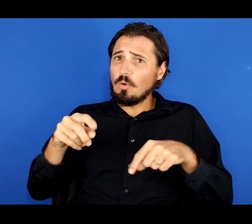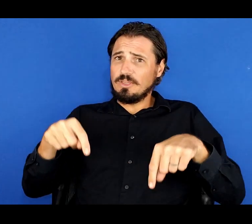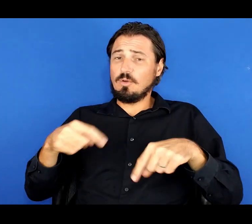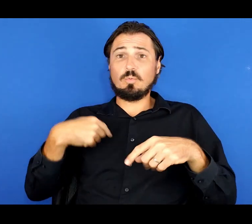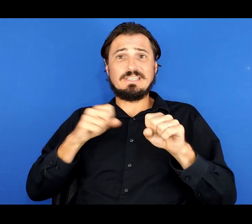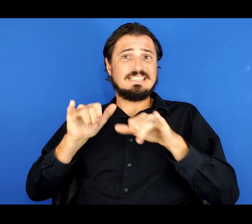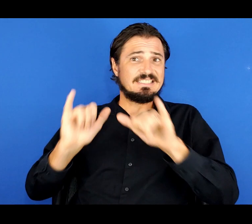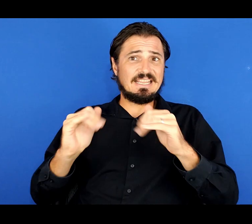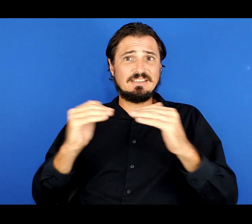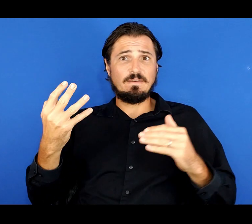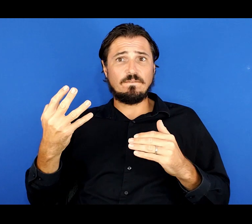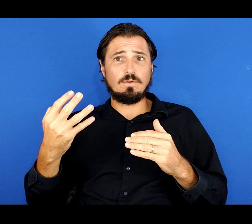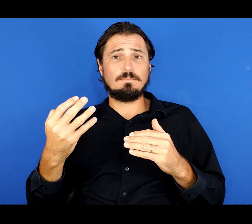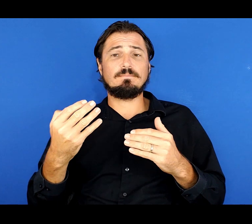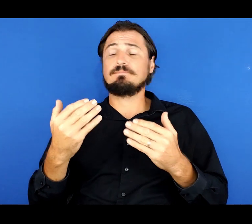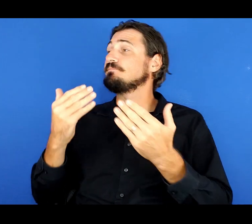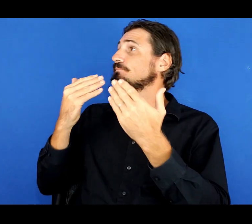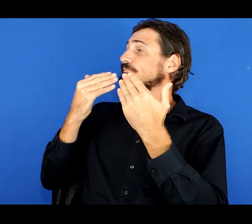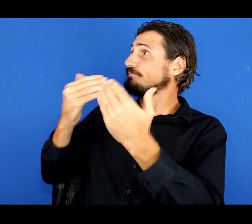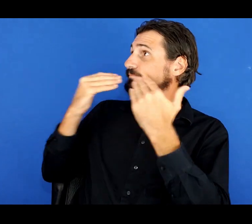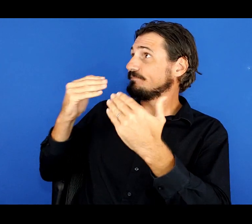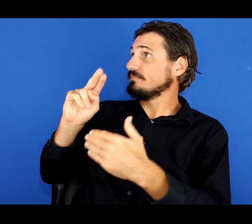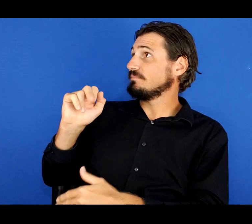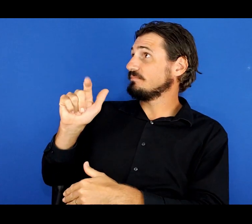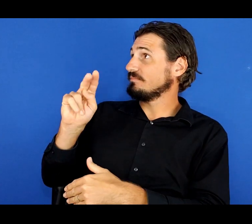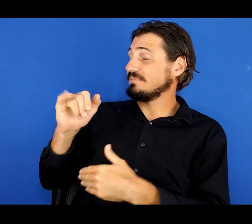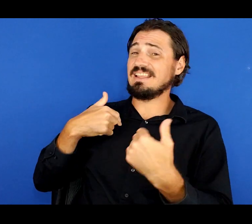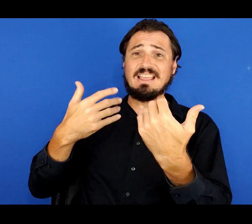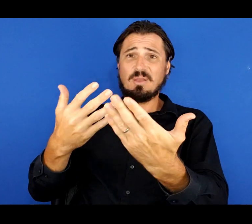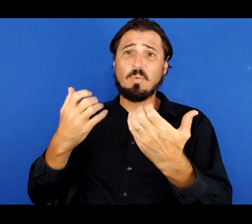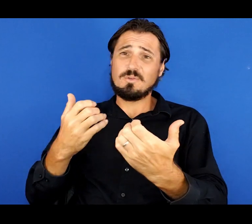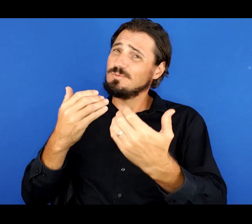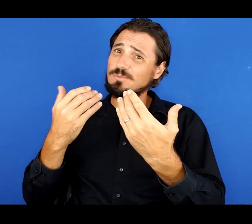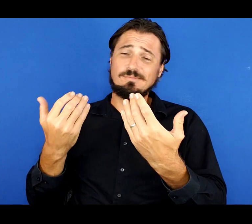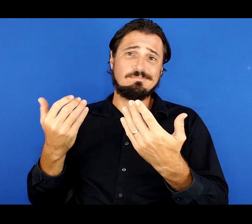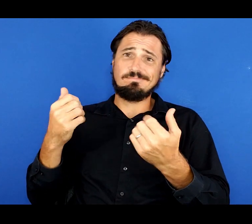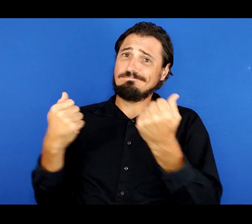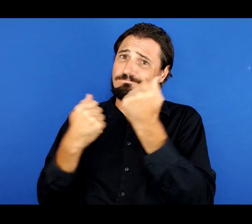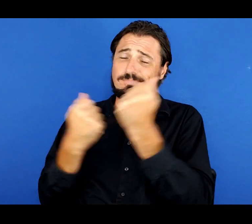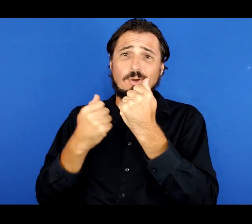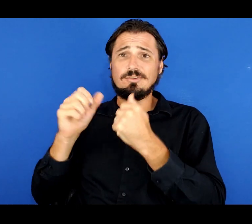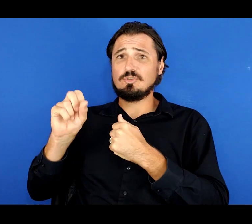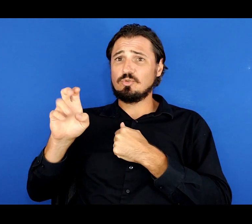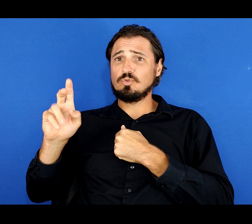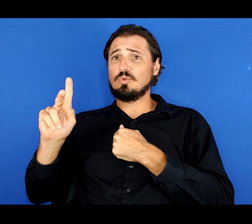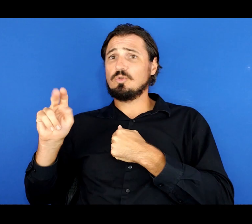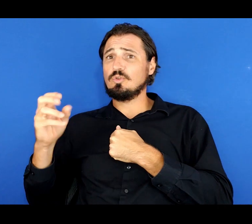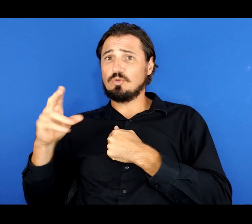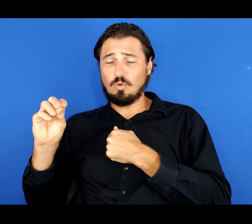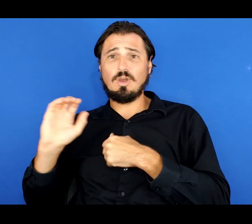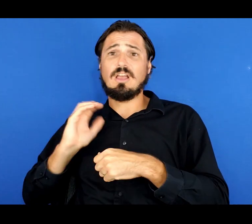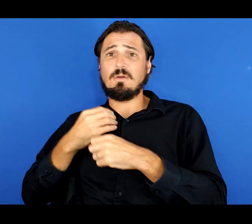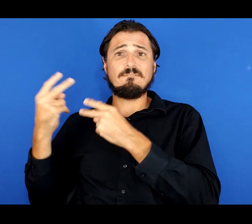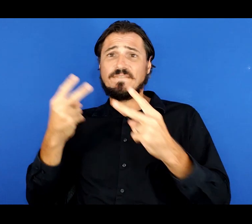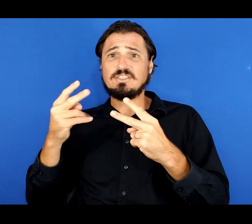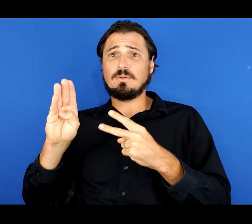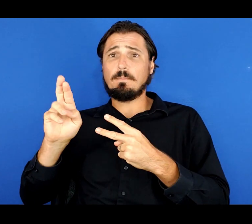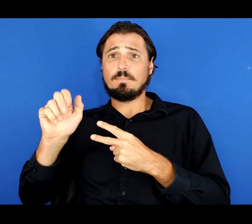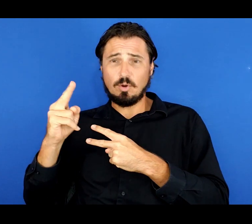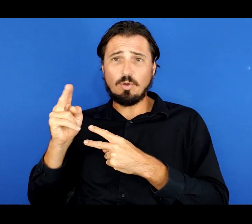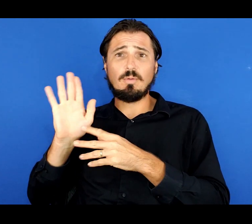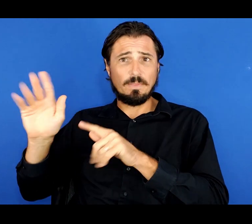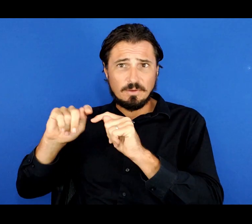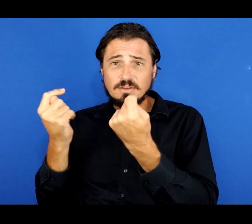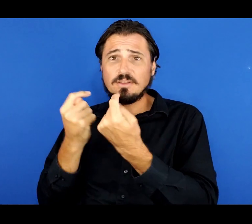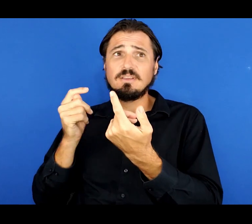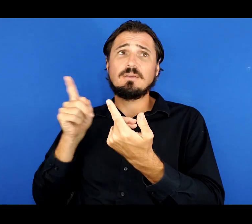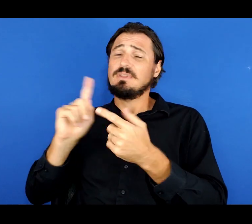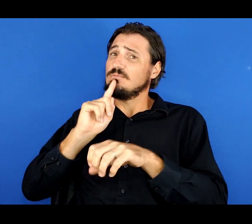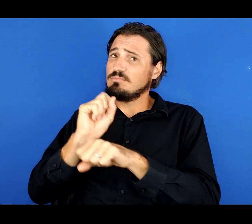Mahalo, Nalani. I’d like to echo our deep appreciation to Sue Kanoho and the Kaua‘i Visitors Bureau team who has shifted their operation to help inform our visitors of our travel rules and